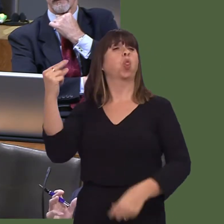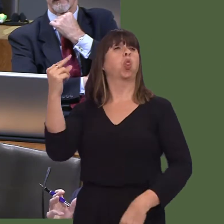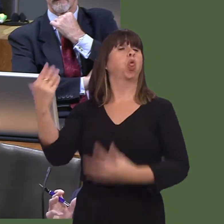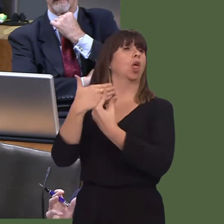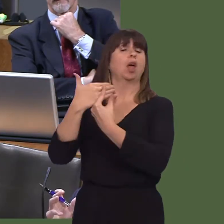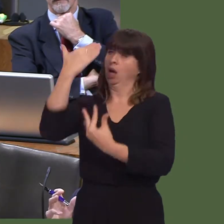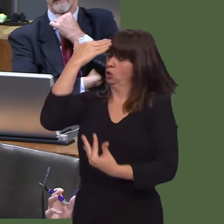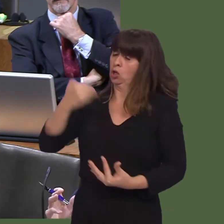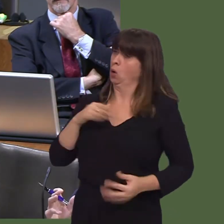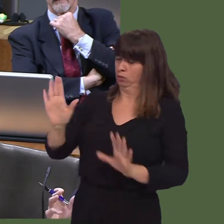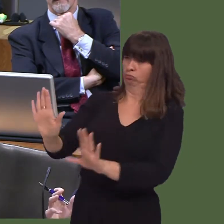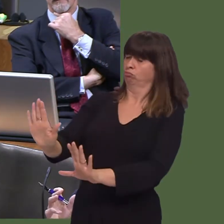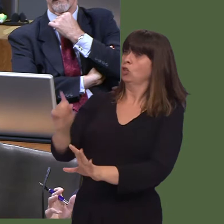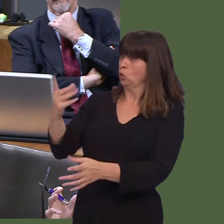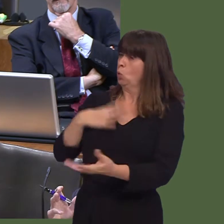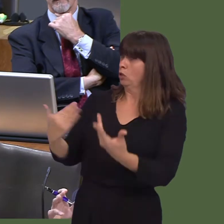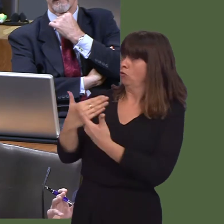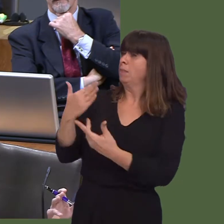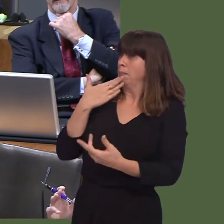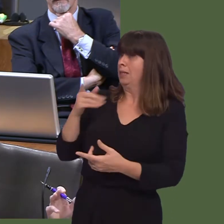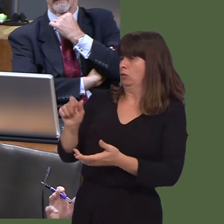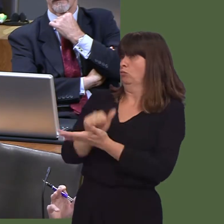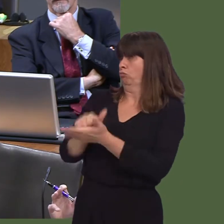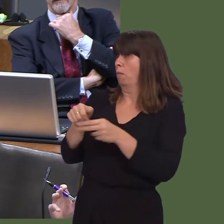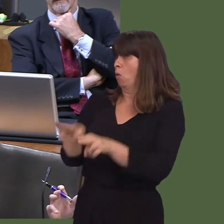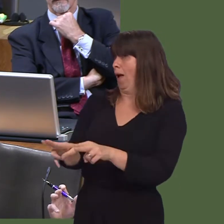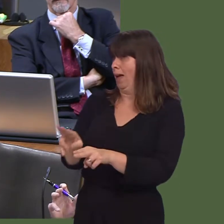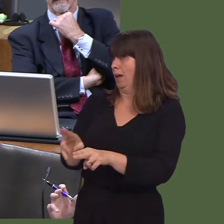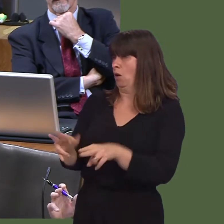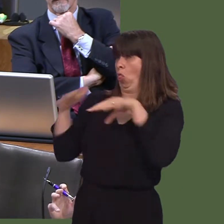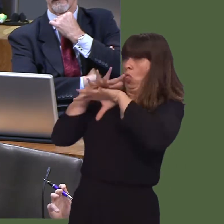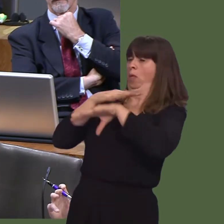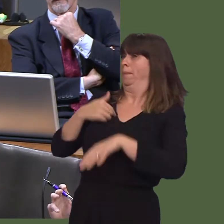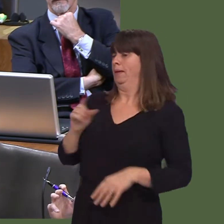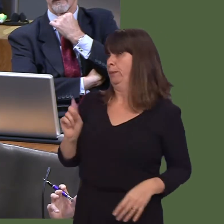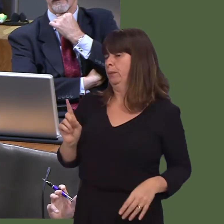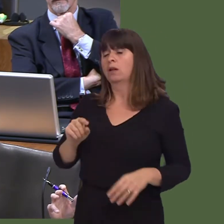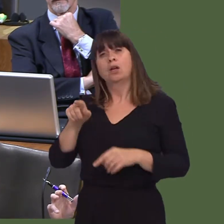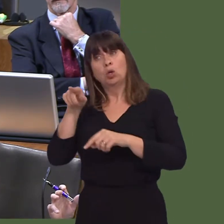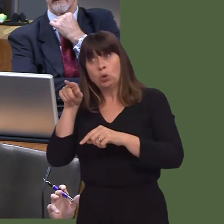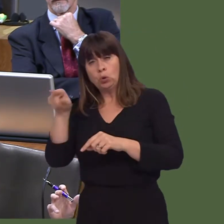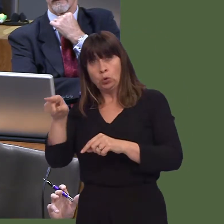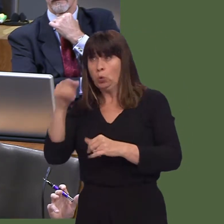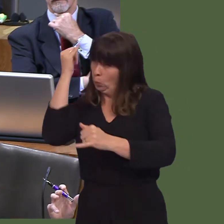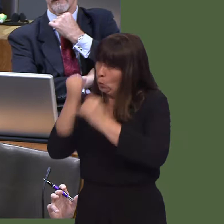If you want to intervene, do say so. But I would say this: you have delivered by far the worst on the Conservative benches